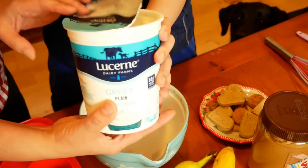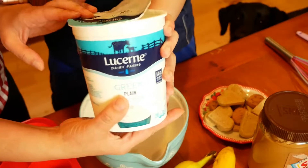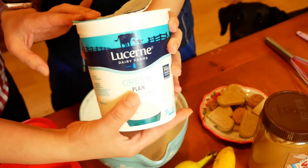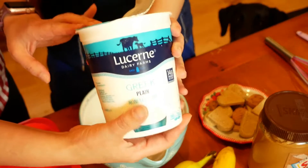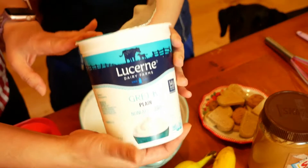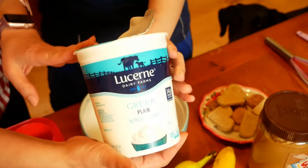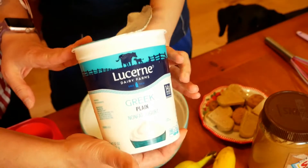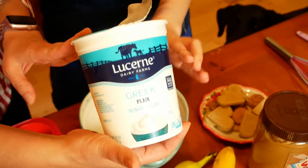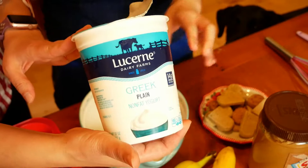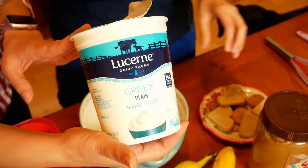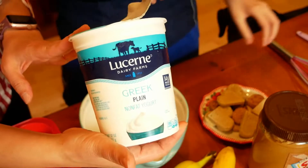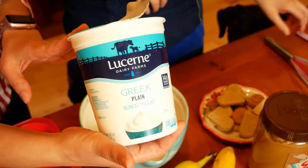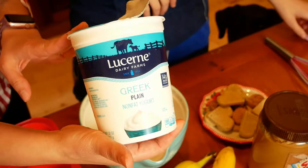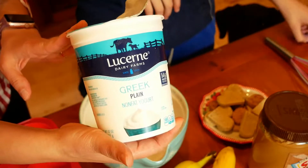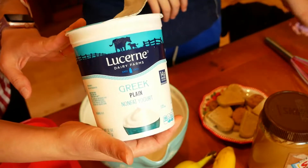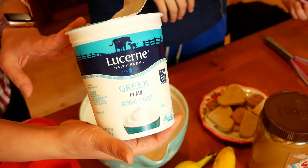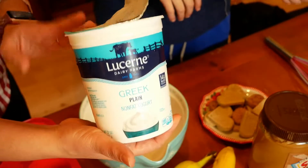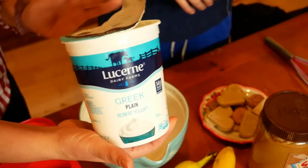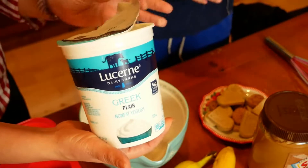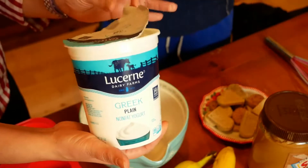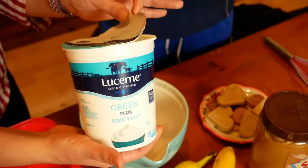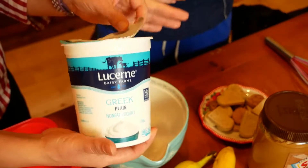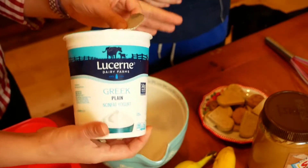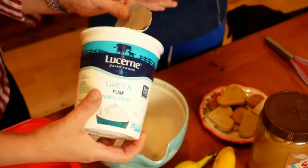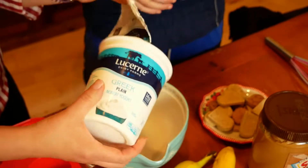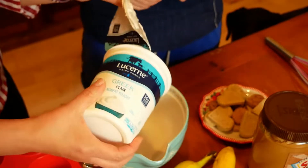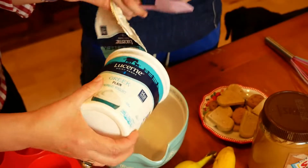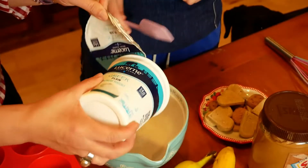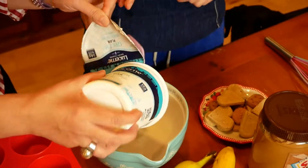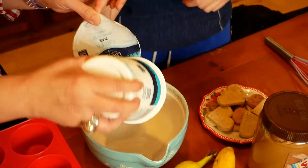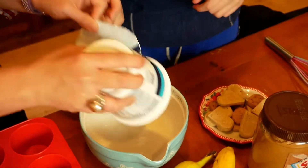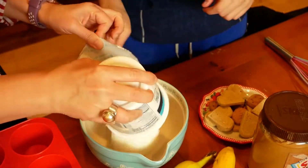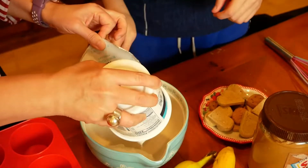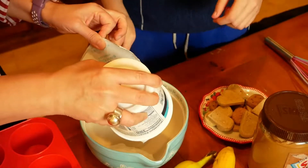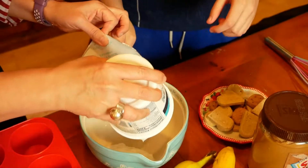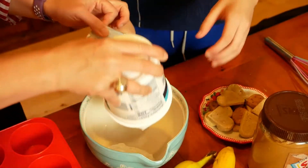you're going to need to get 32 ounces of greek yogurt or just some regular plain